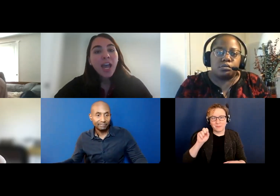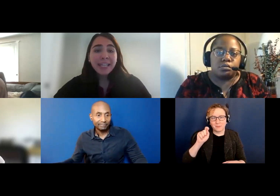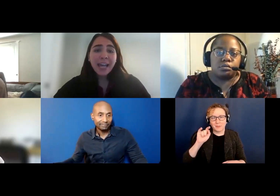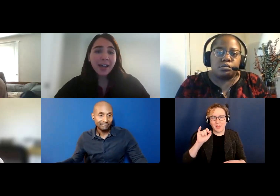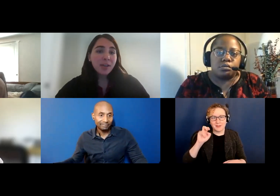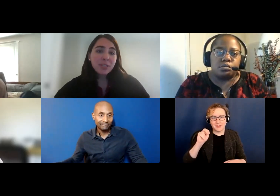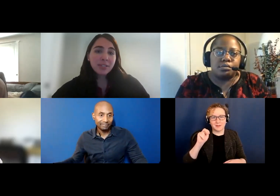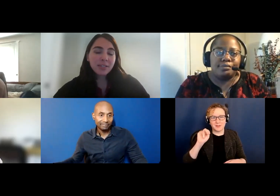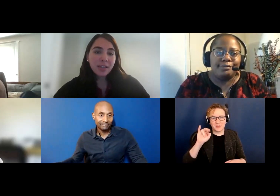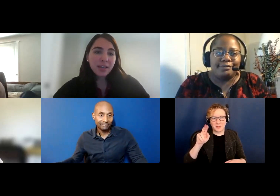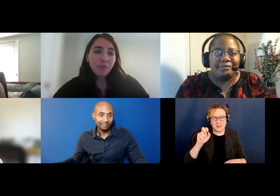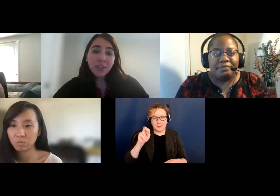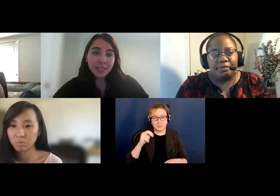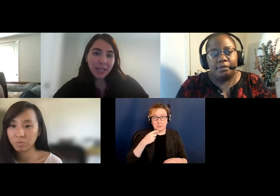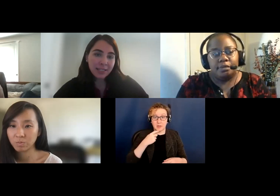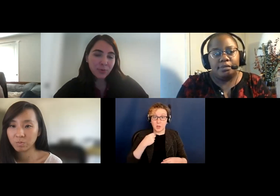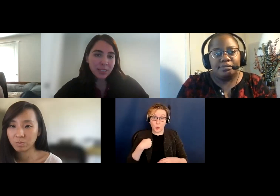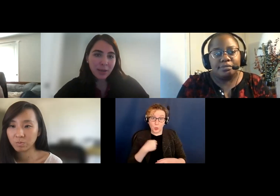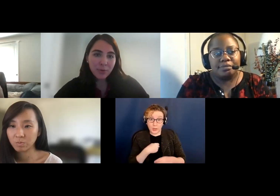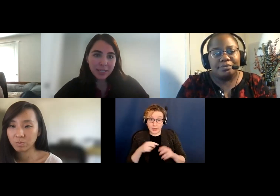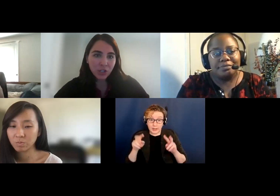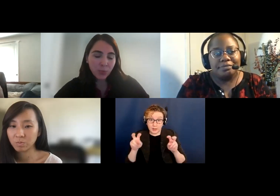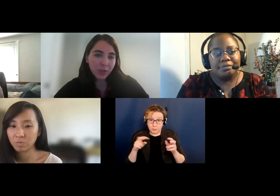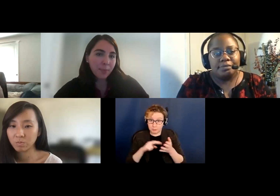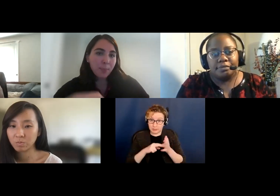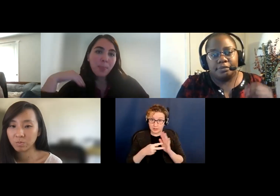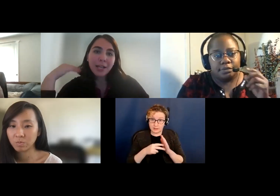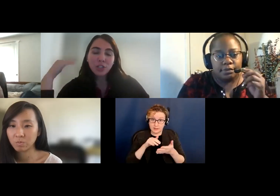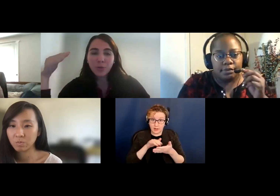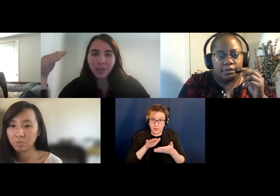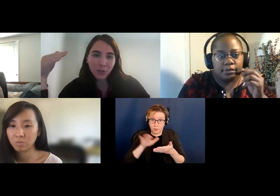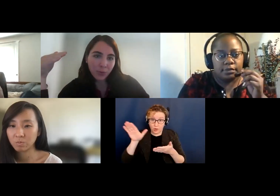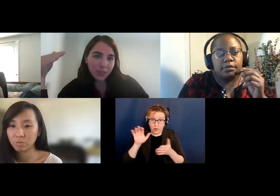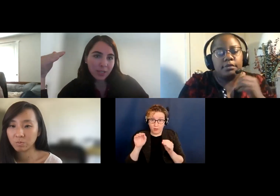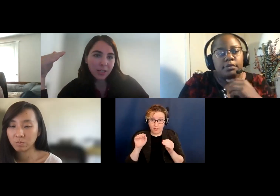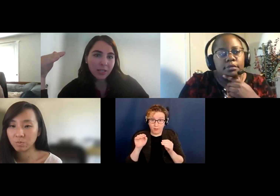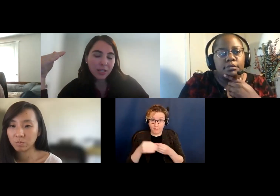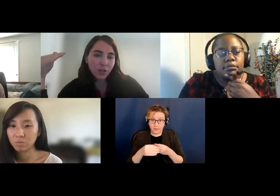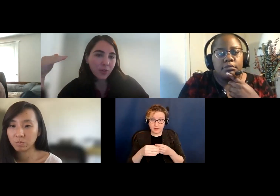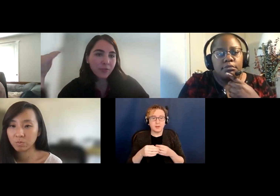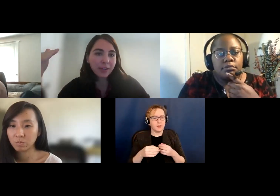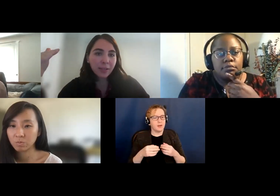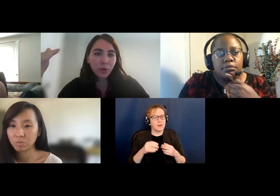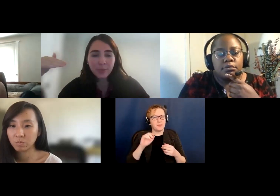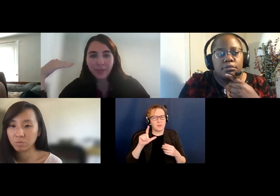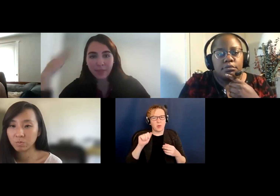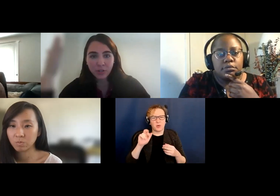For this case there was discussion with my supervisor who was the